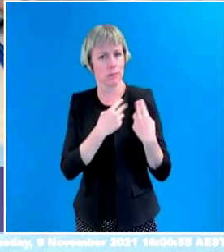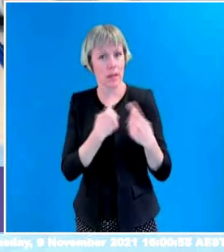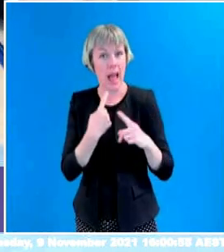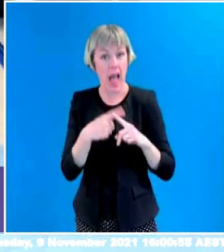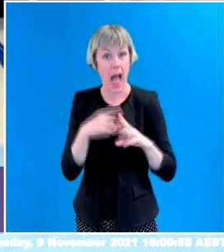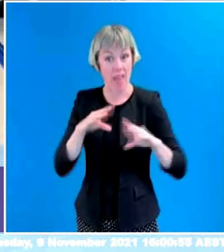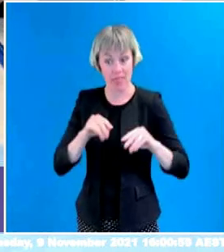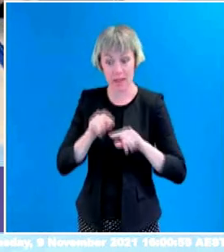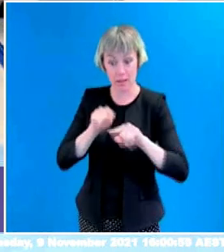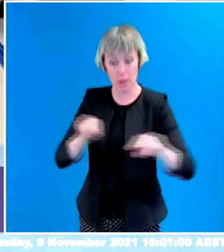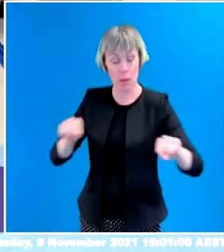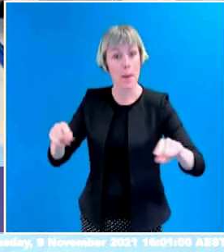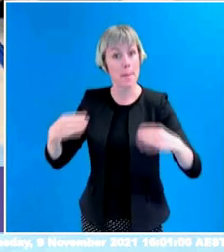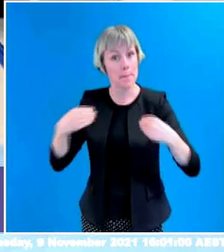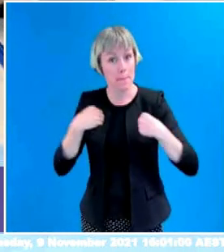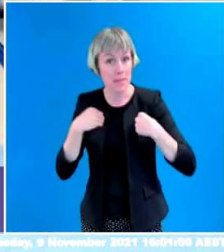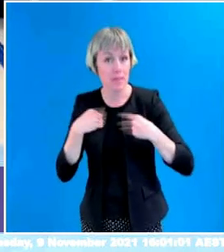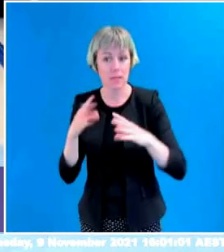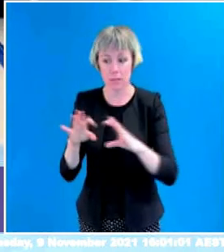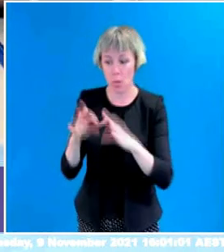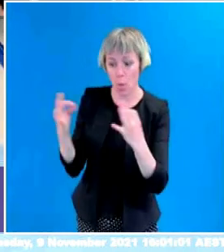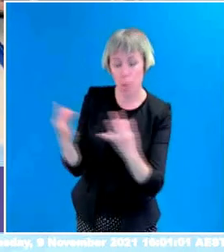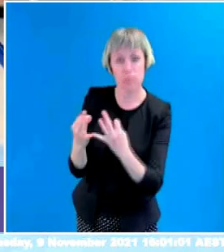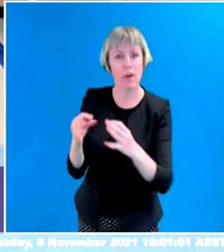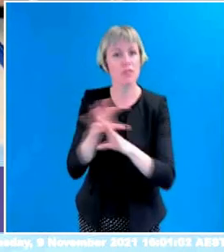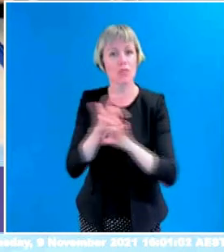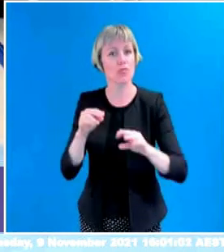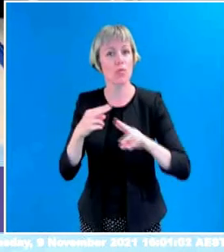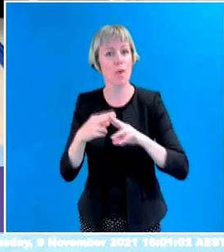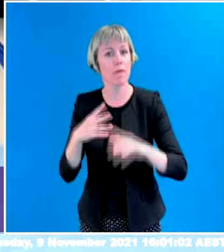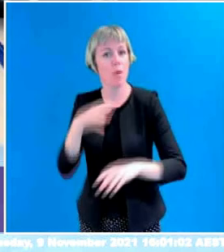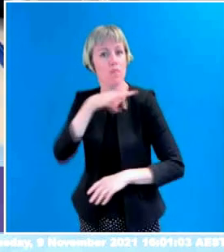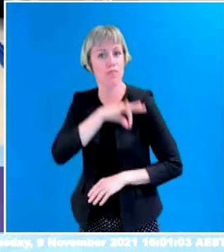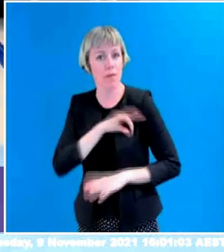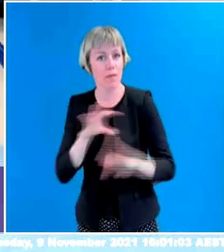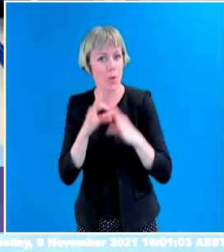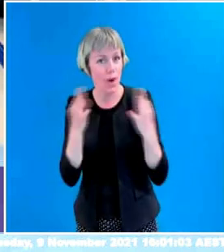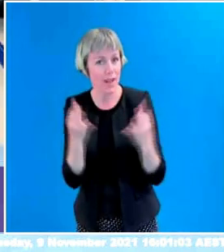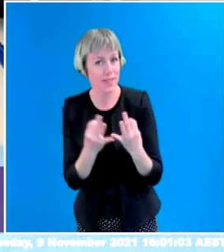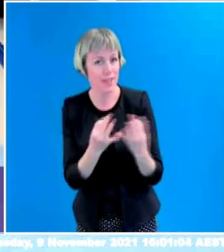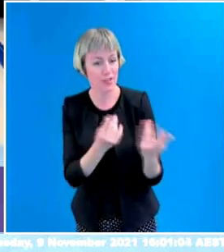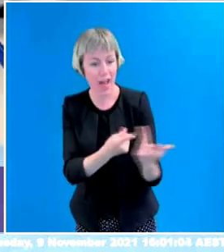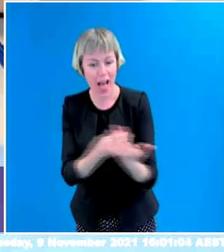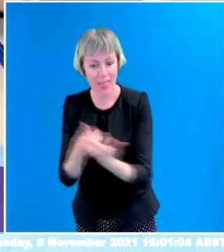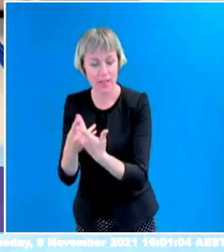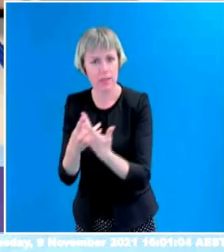and not-for-profit organisations with respect to giving effect to that